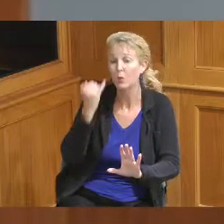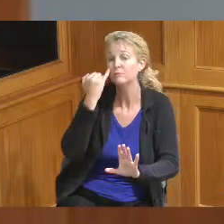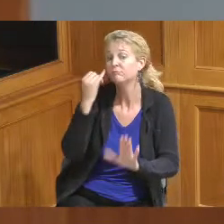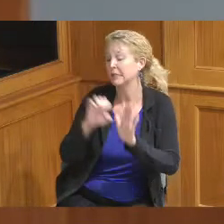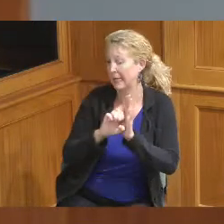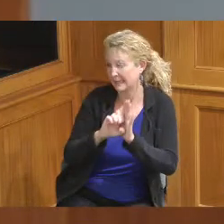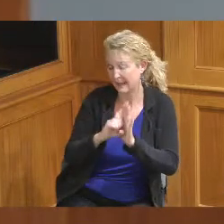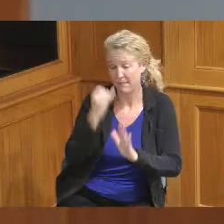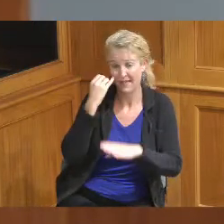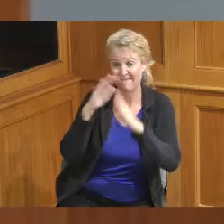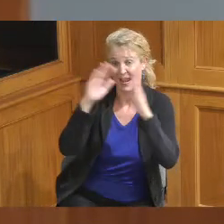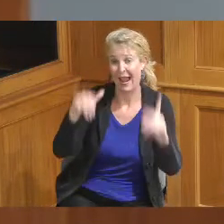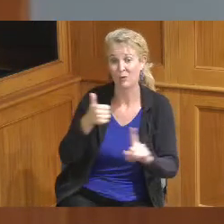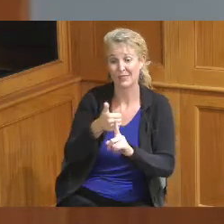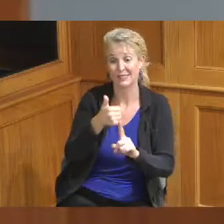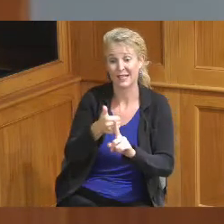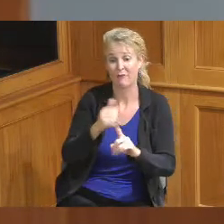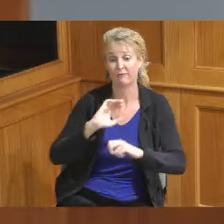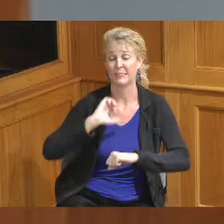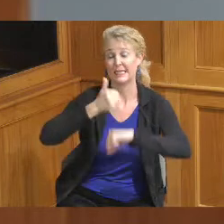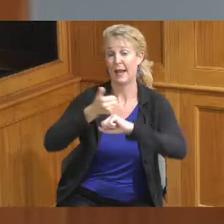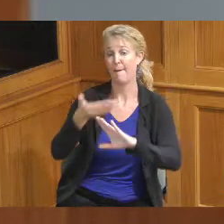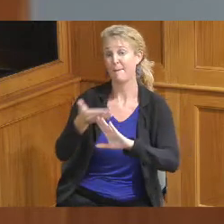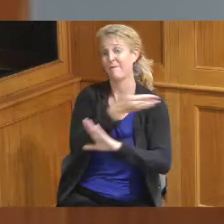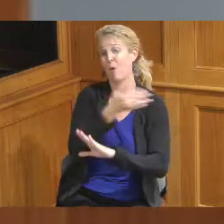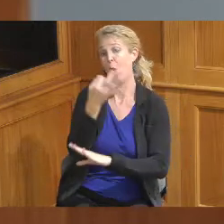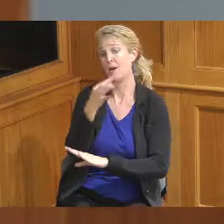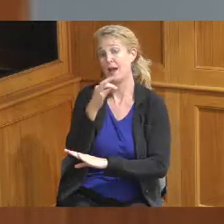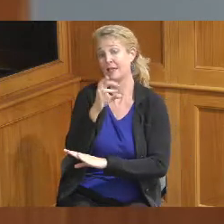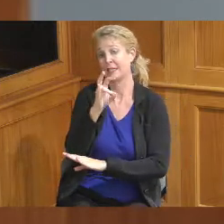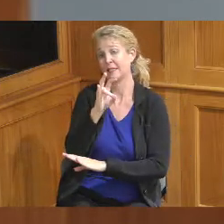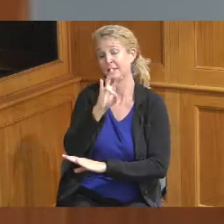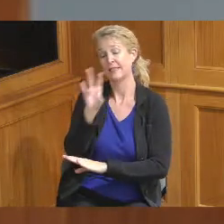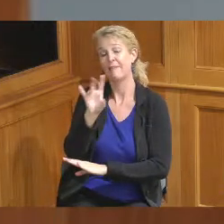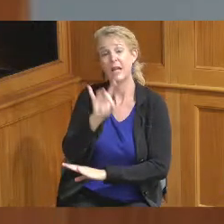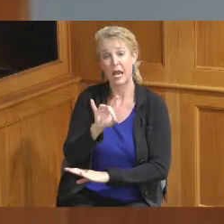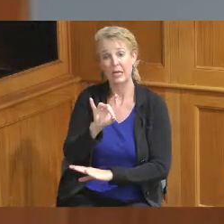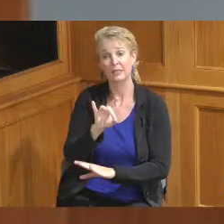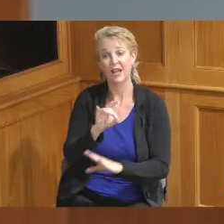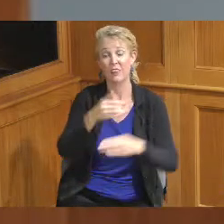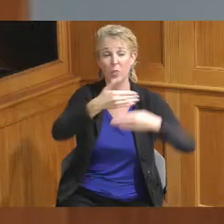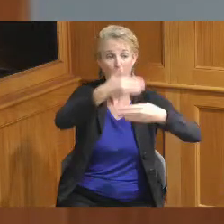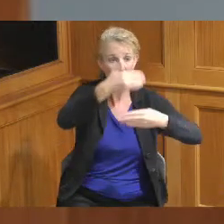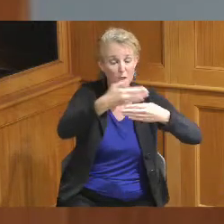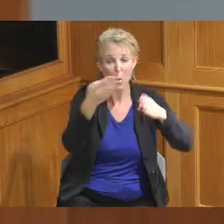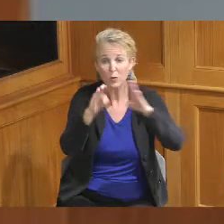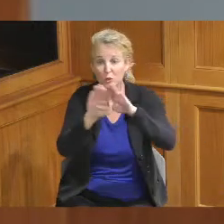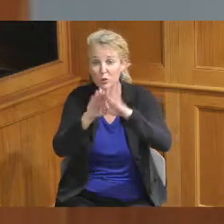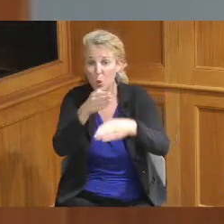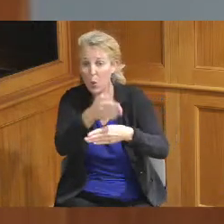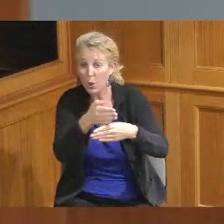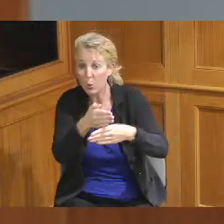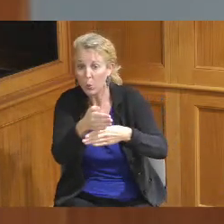before 1978 and it has wood windows and wood doors you don't need to test it for lead we're